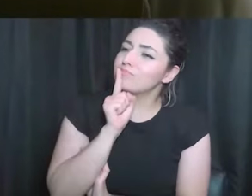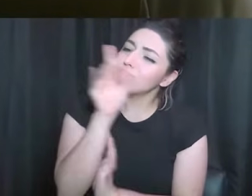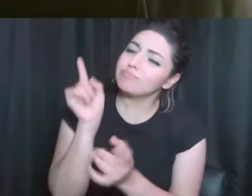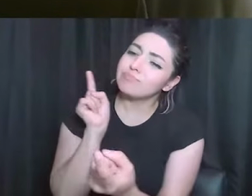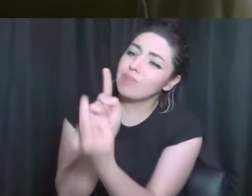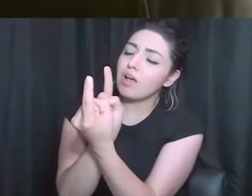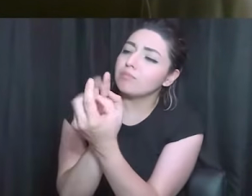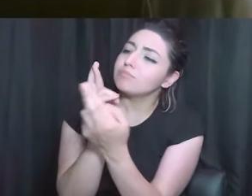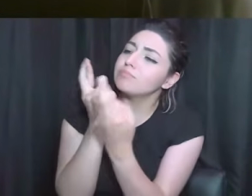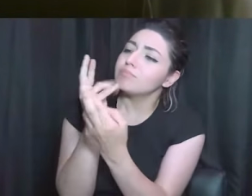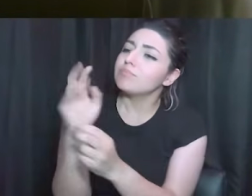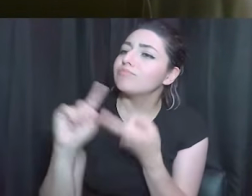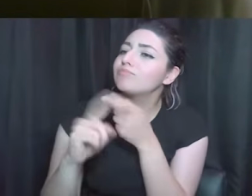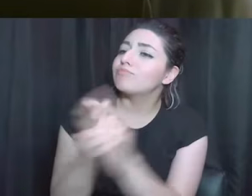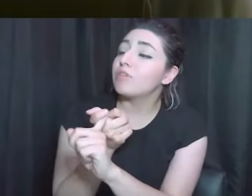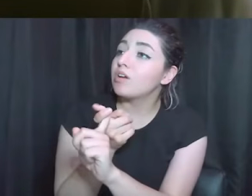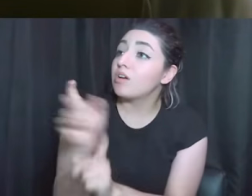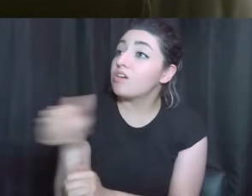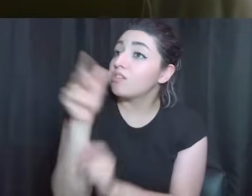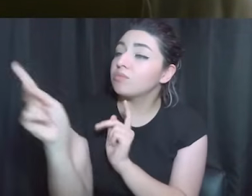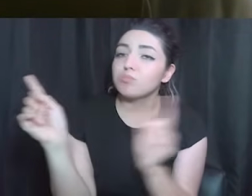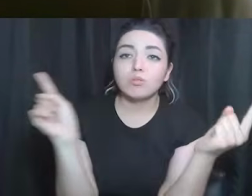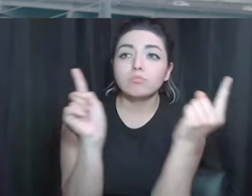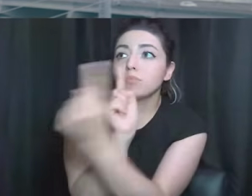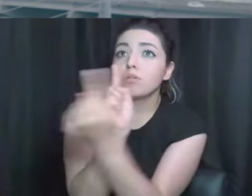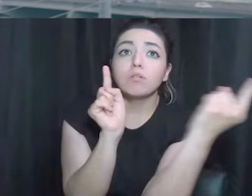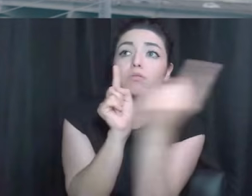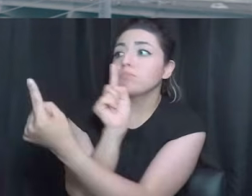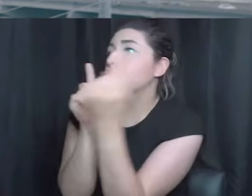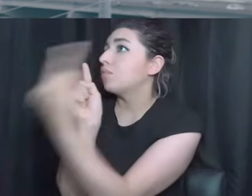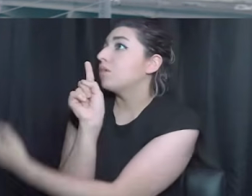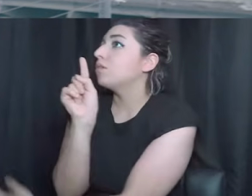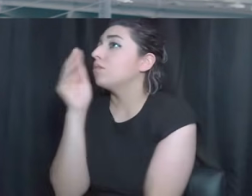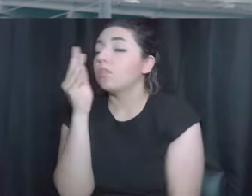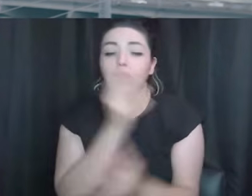I had hardly spoken to him before then. But he found me, when no one else was looking.